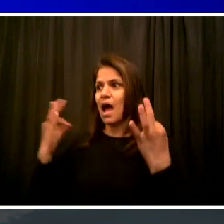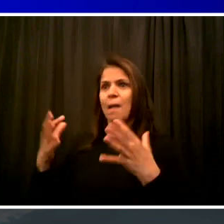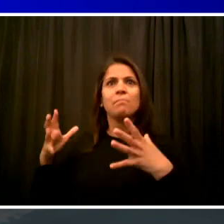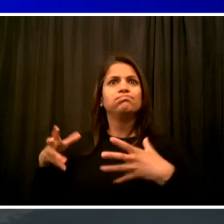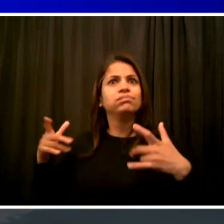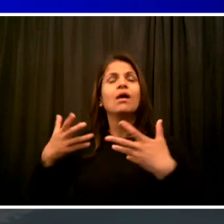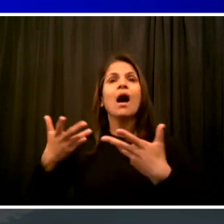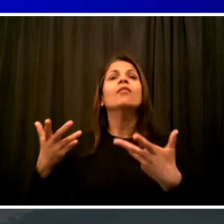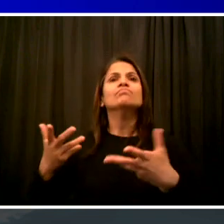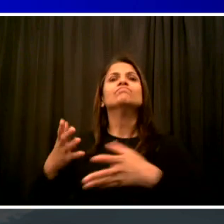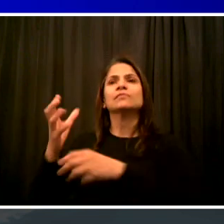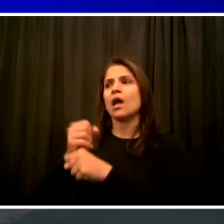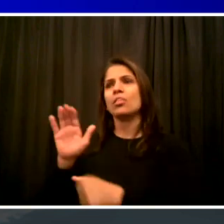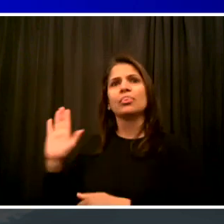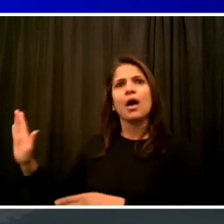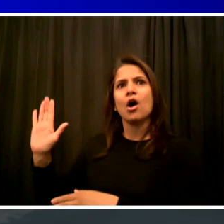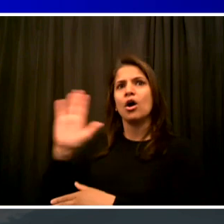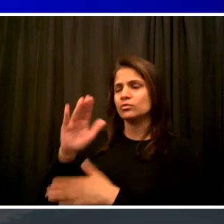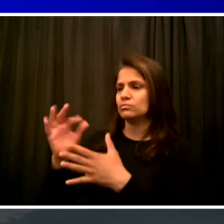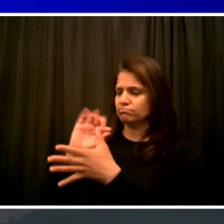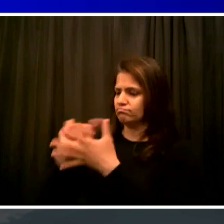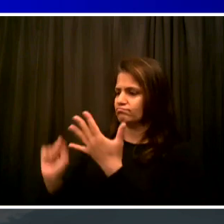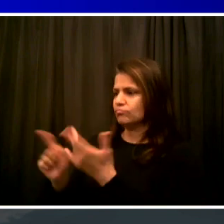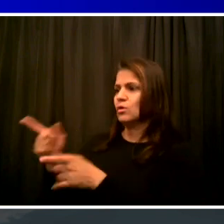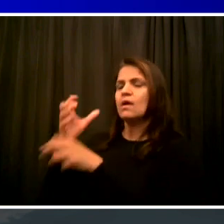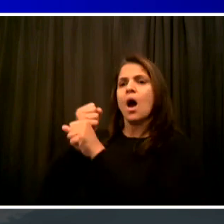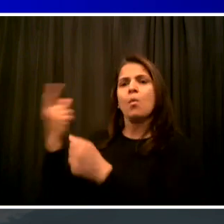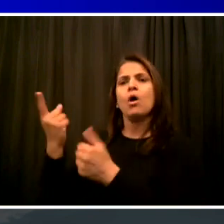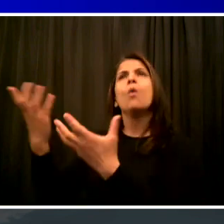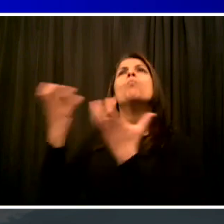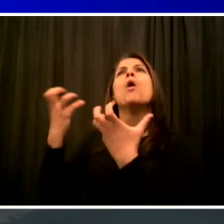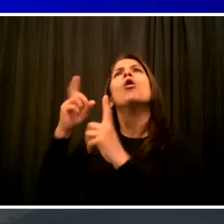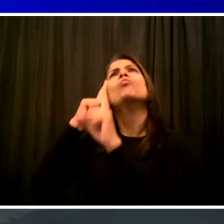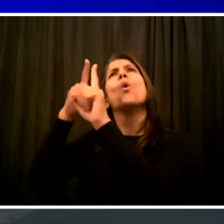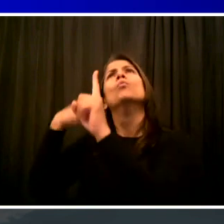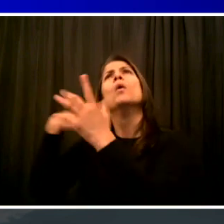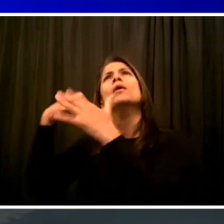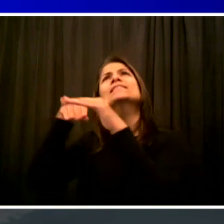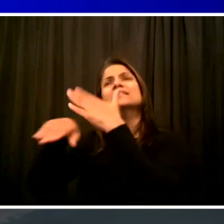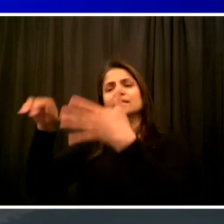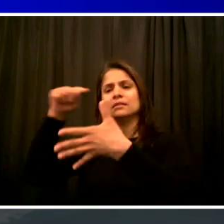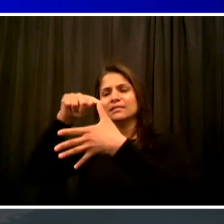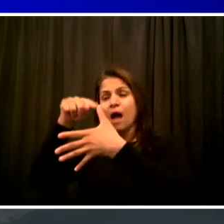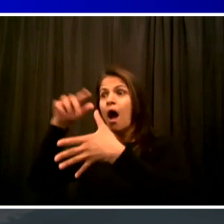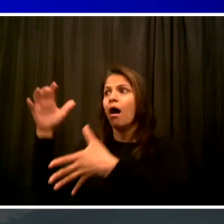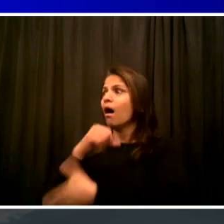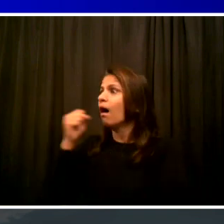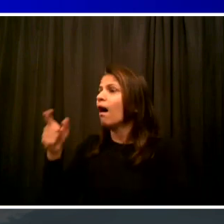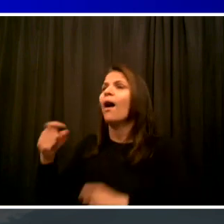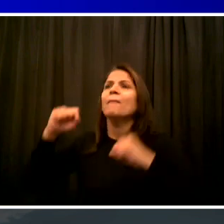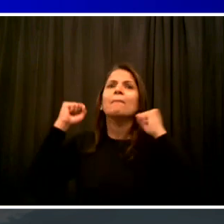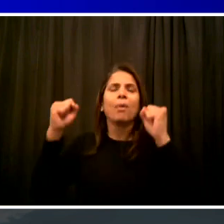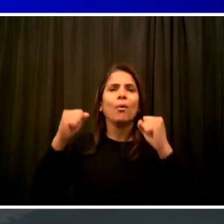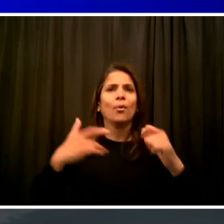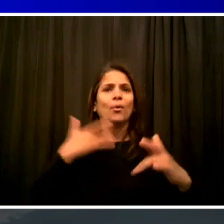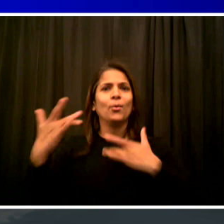AN TDHEN ANOERTH RECORD90, % RECEIVED AN OFFER ROFMNE O OF THEIR TOP THREE CHOICES.